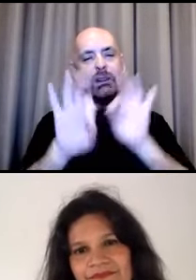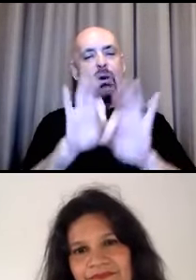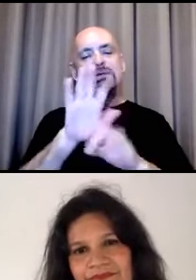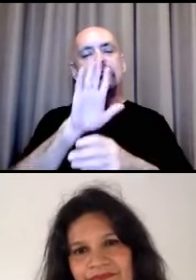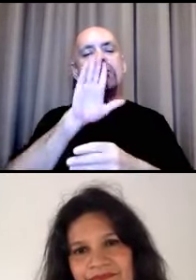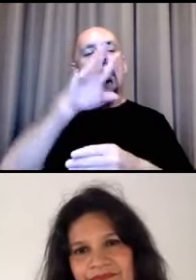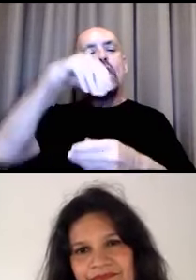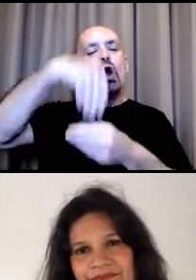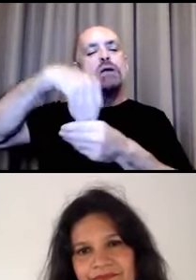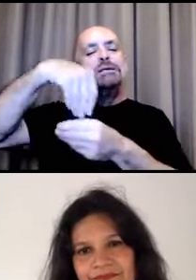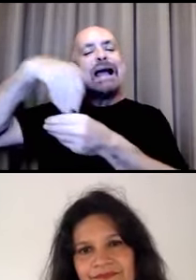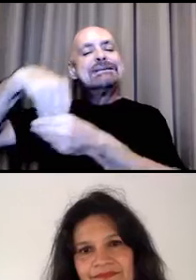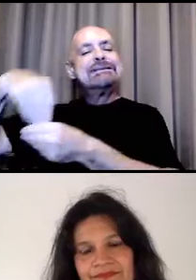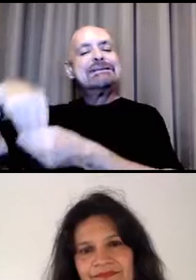in